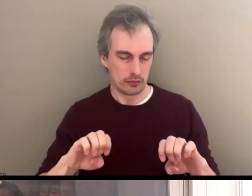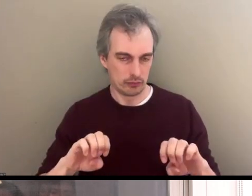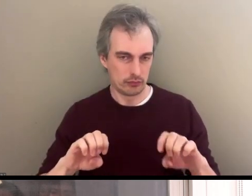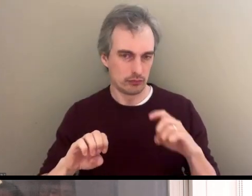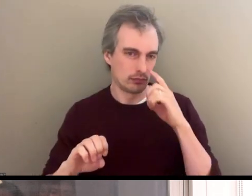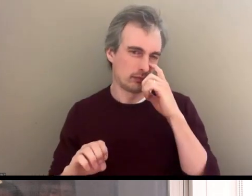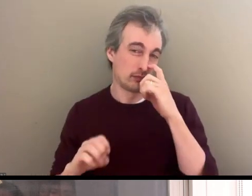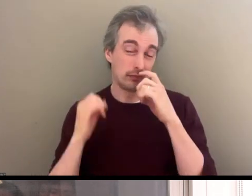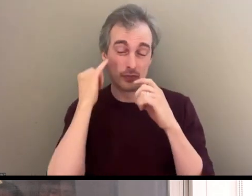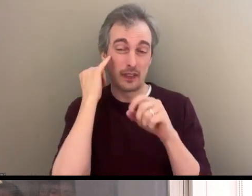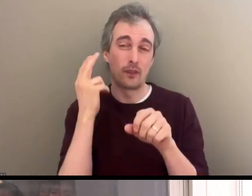little bit of effort required.